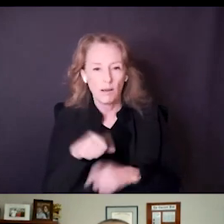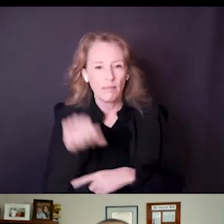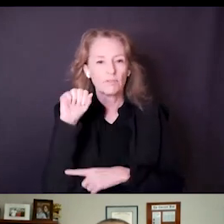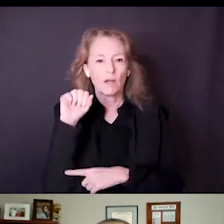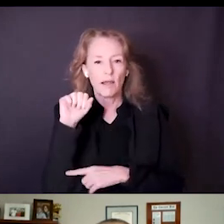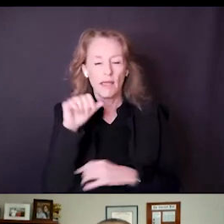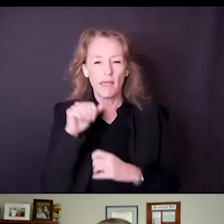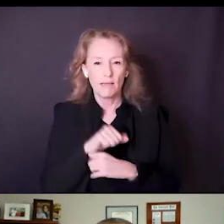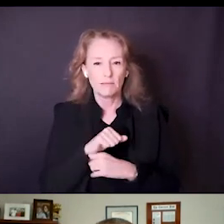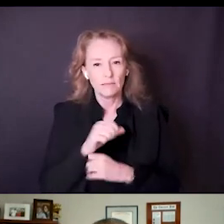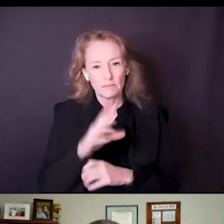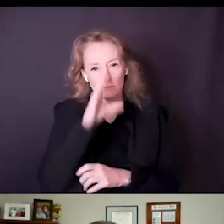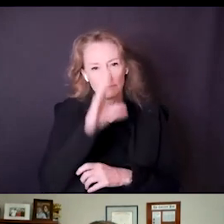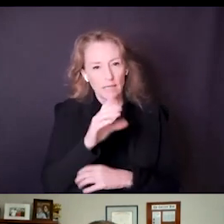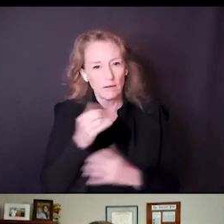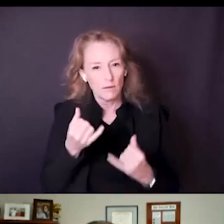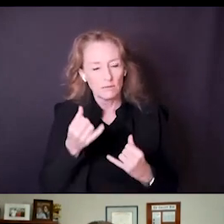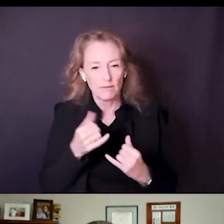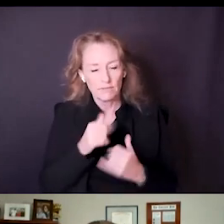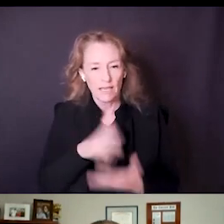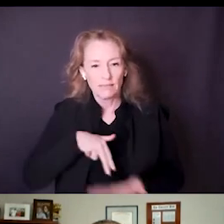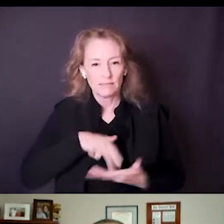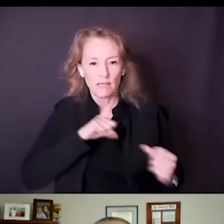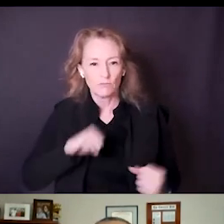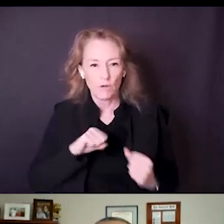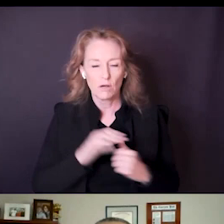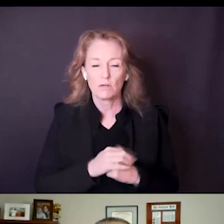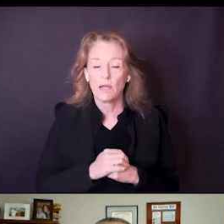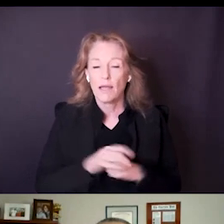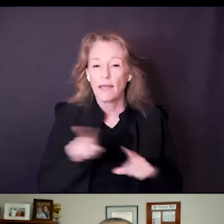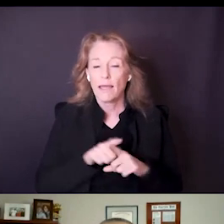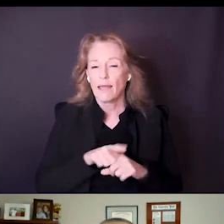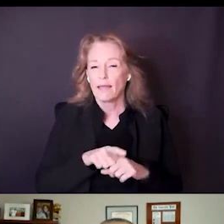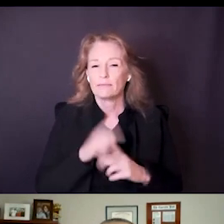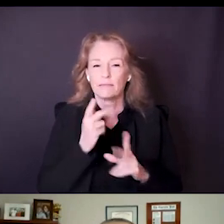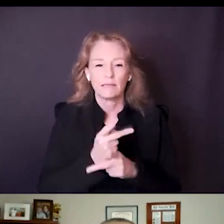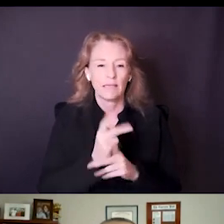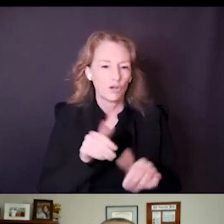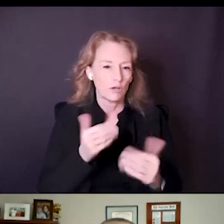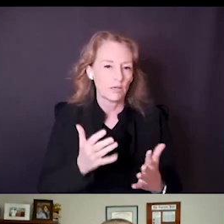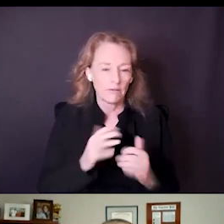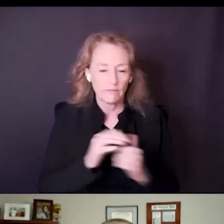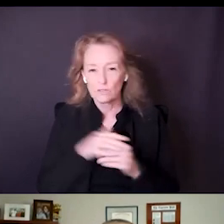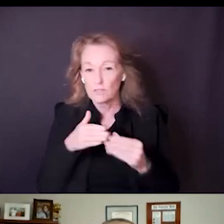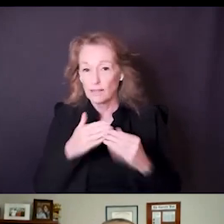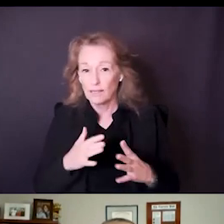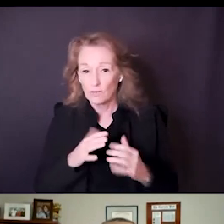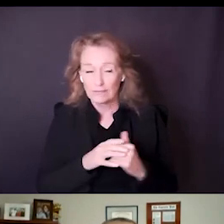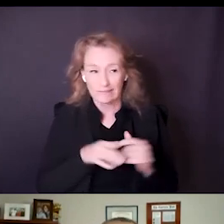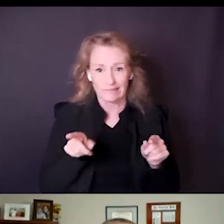HEADS AND STAND TALL. AS CARE GIVERS AND LEADERS, THESE CHOICES CAN BE DIFFICULT.